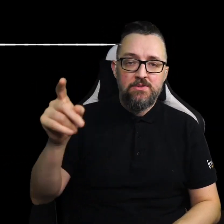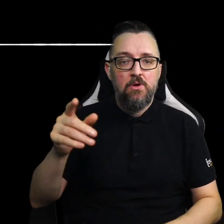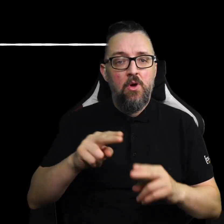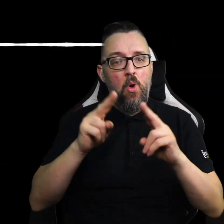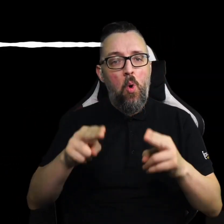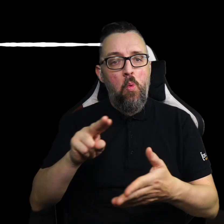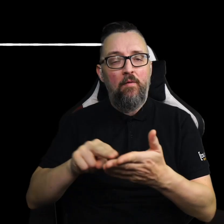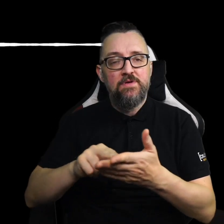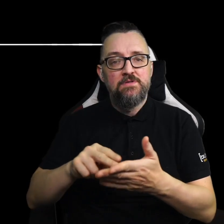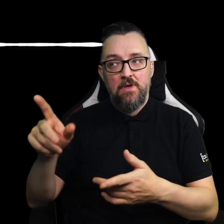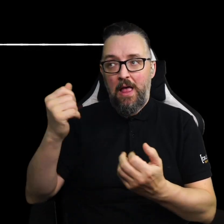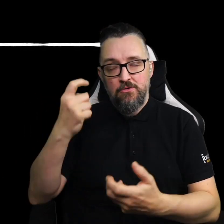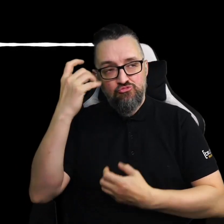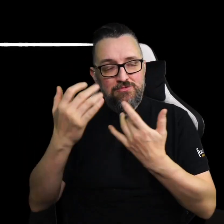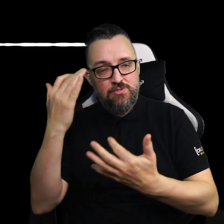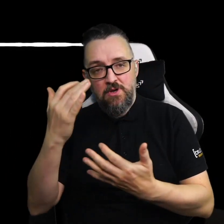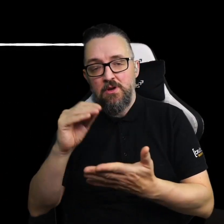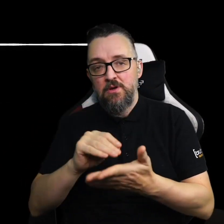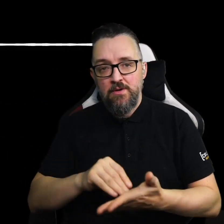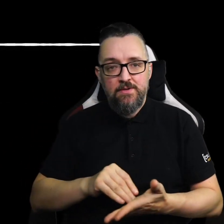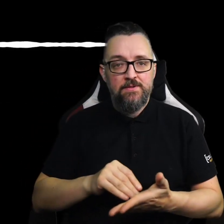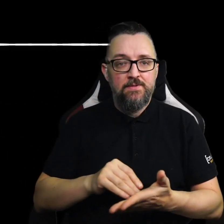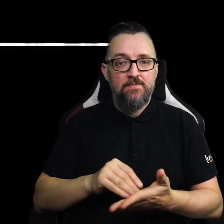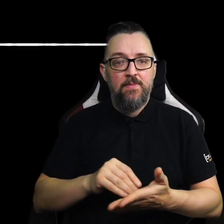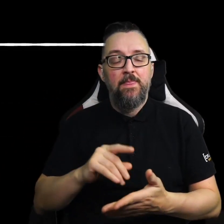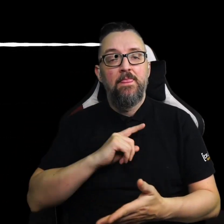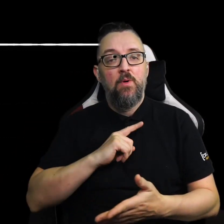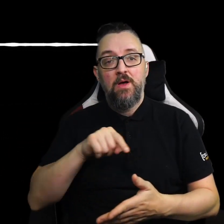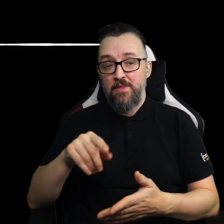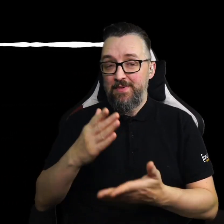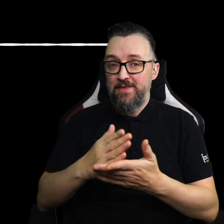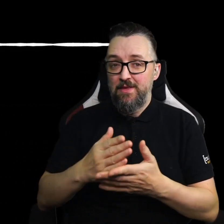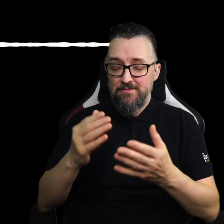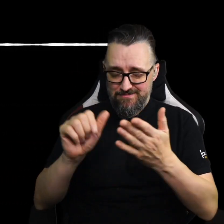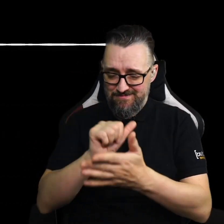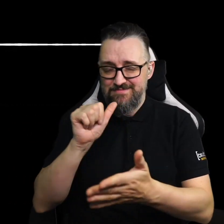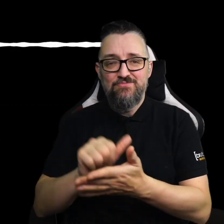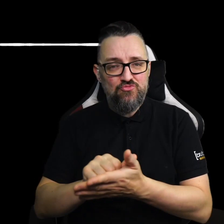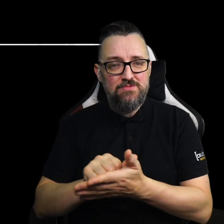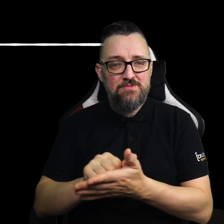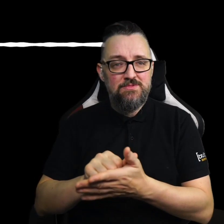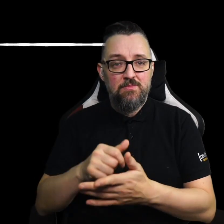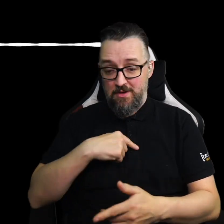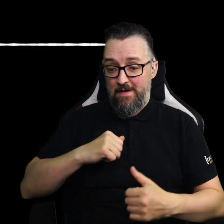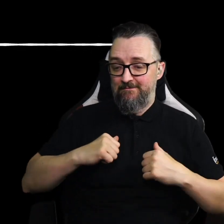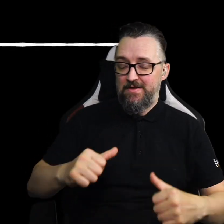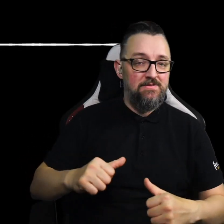Although I don't know what I was thinking as this would be the precise reason they'd argue I was fit enough to be deported!